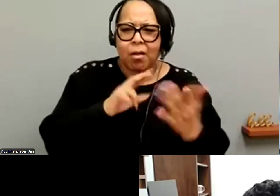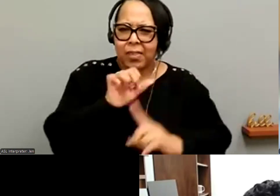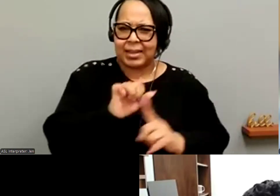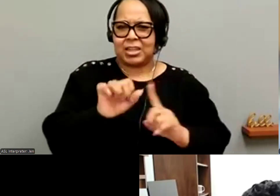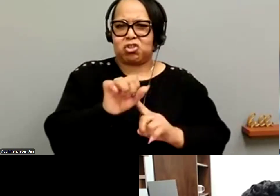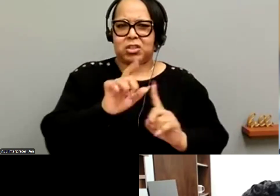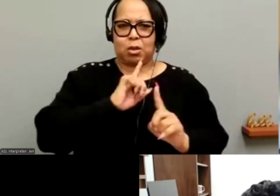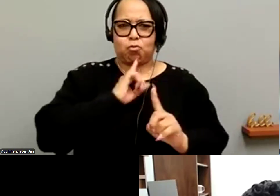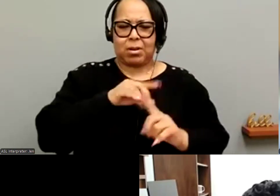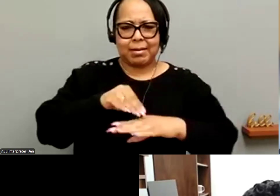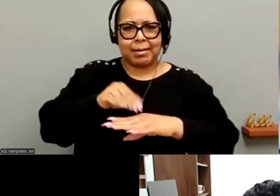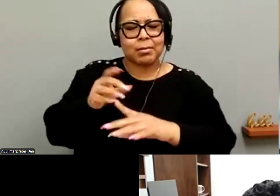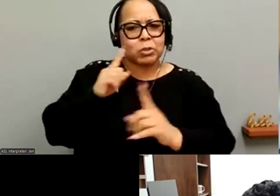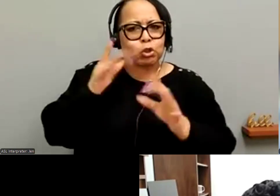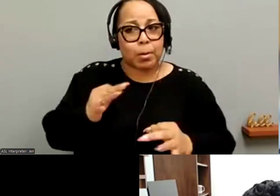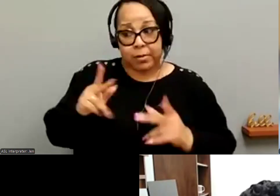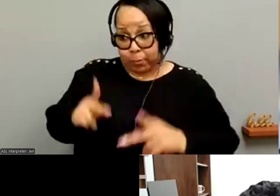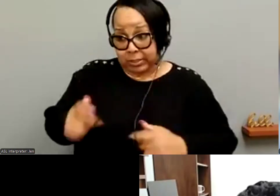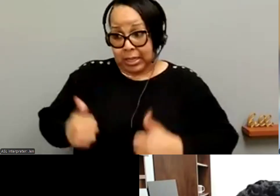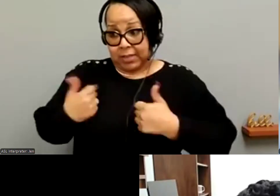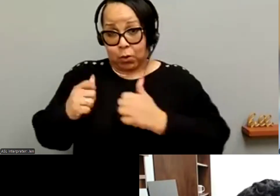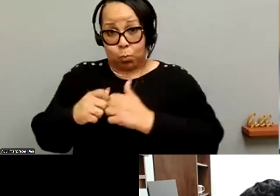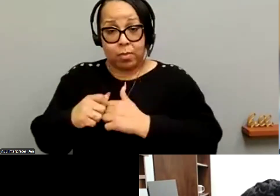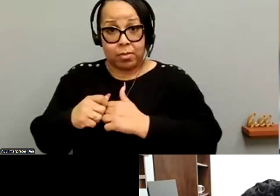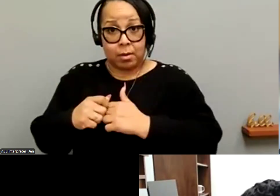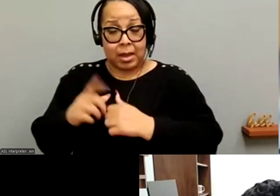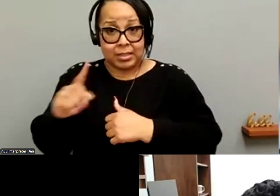13:09:44 determine if people living with 13:09:46 a disability are healthy or not.